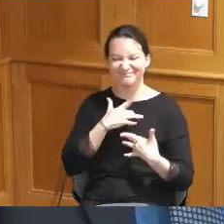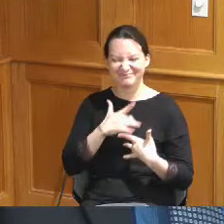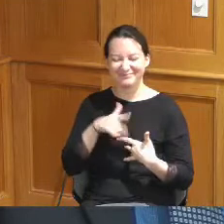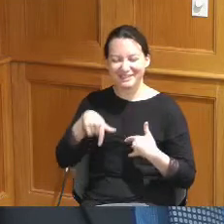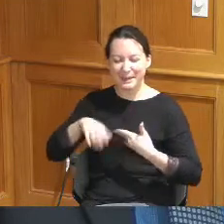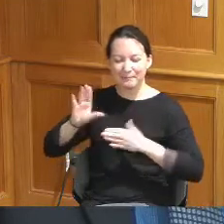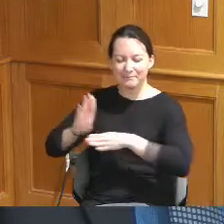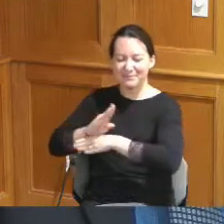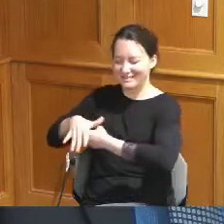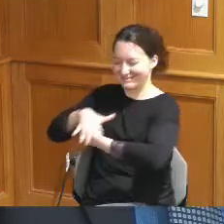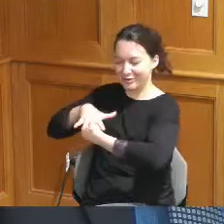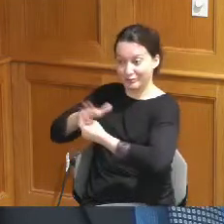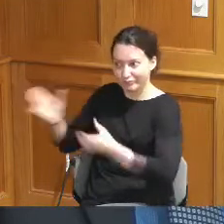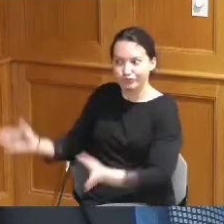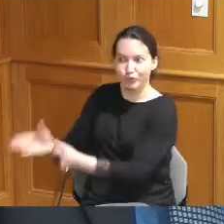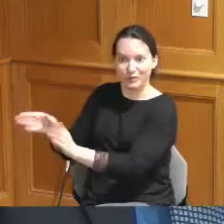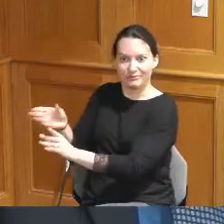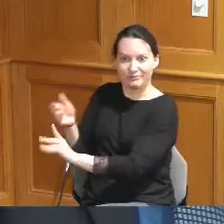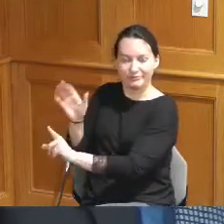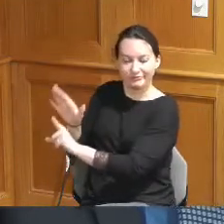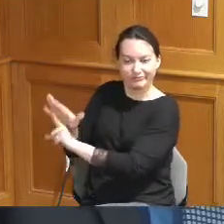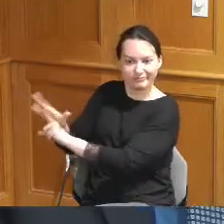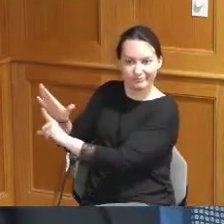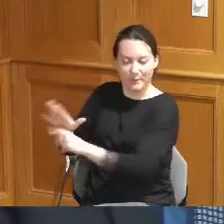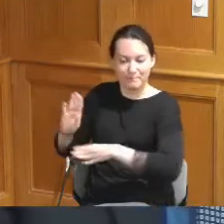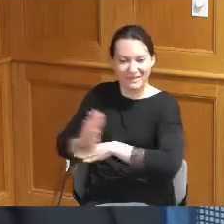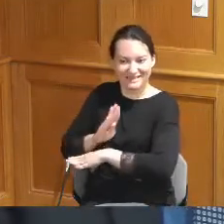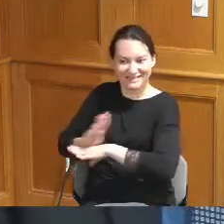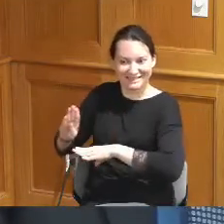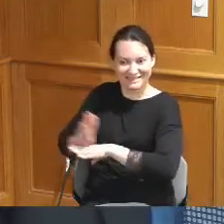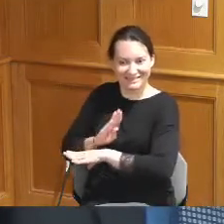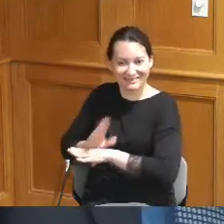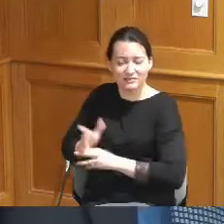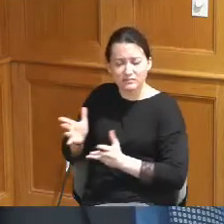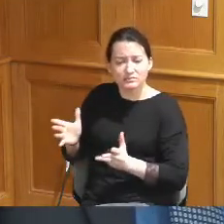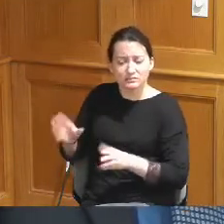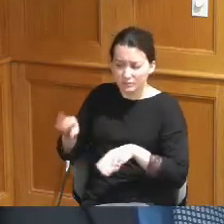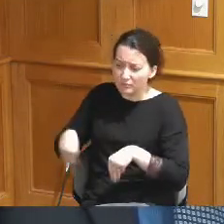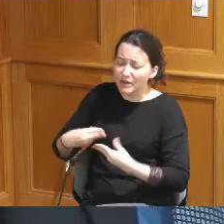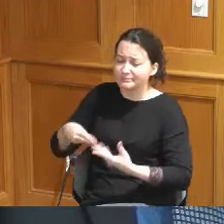districts to promote the businesses in your community and we wanted to provide funding to help